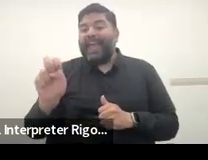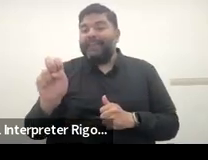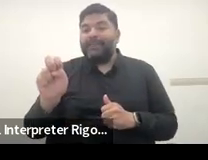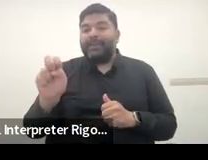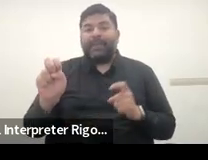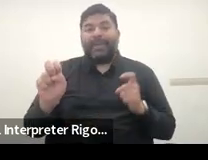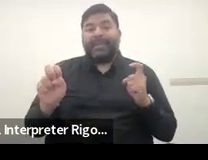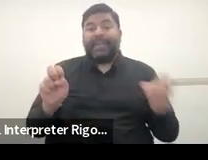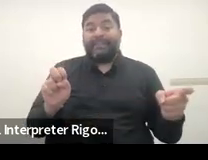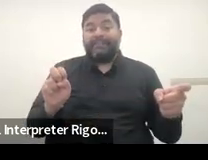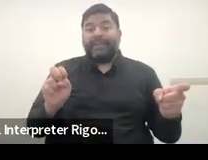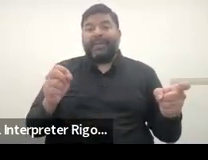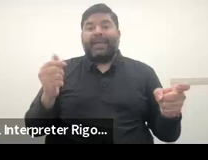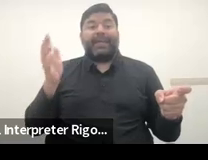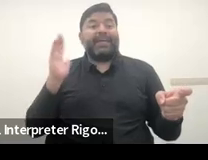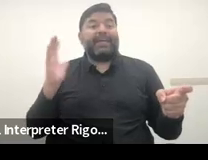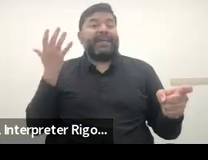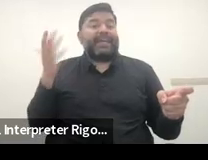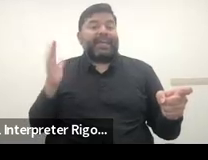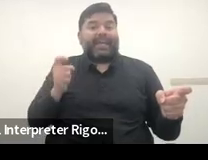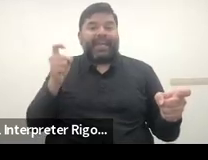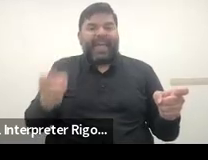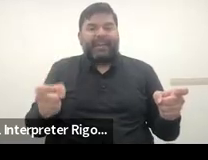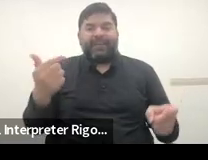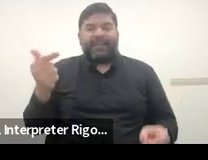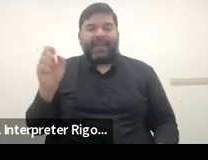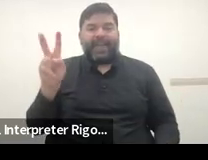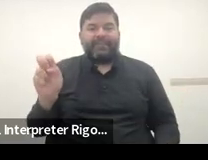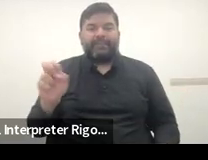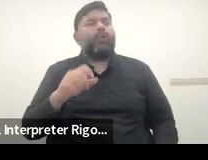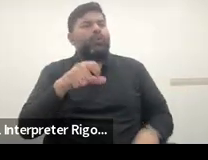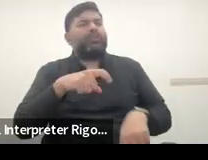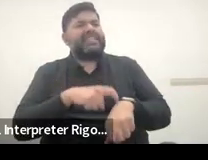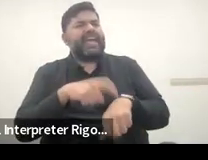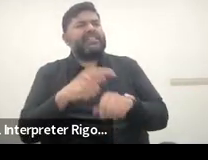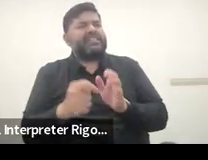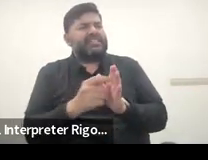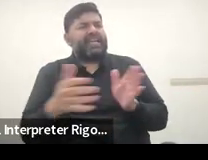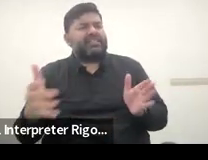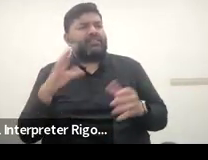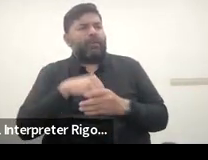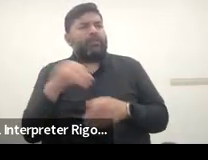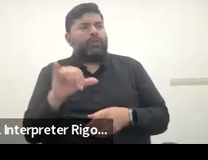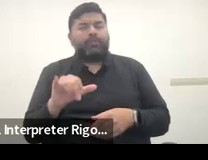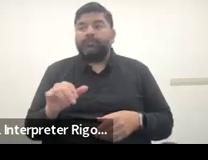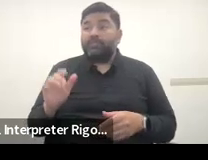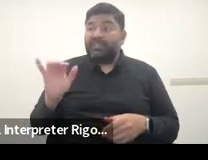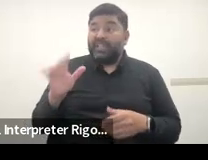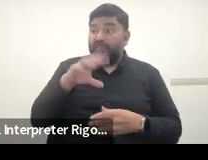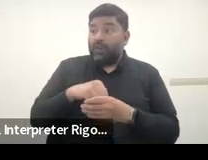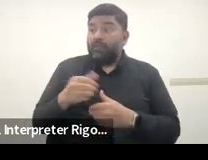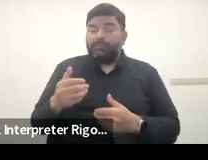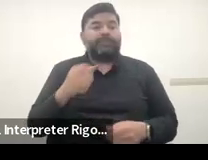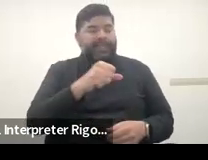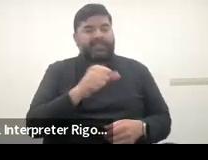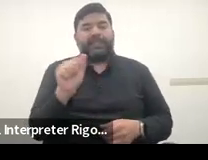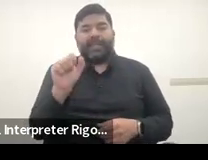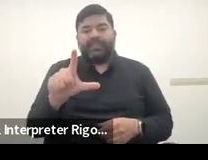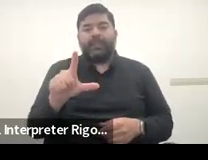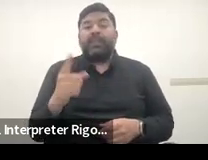tense as well. AUDIENCE MEMBER: yeah so just that, because "to her" is a sentence. LEE: Yeah and in ASL that could just be one sign so